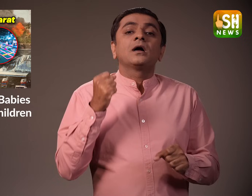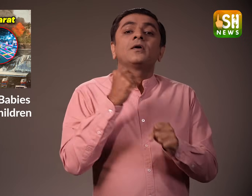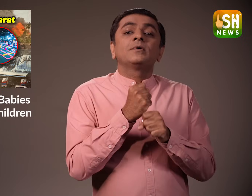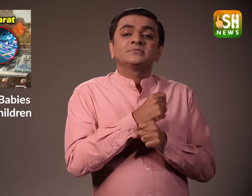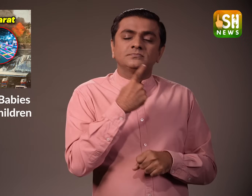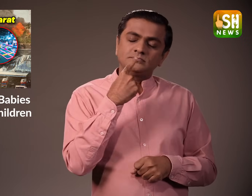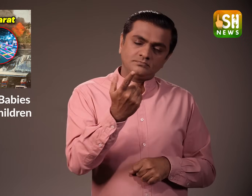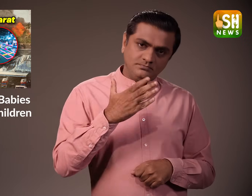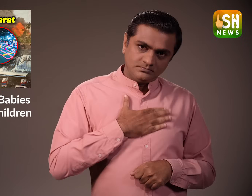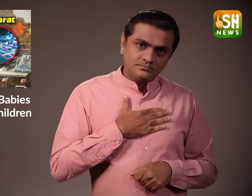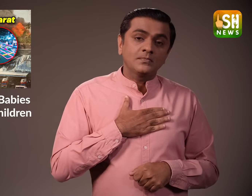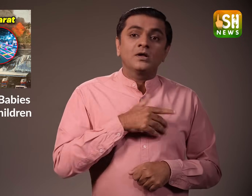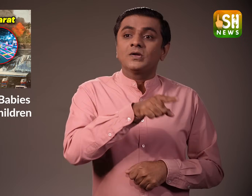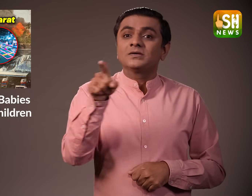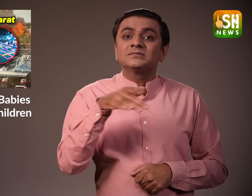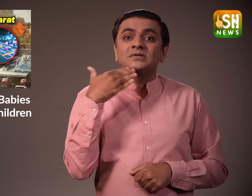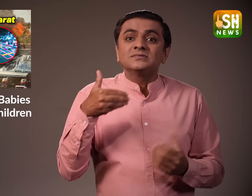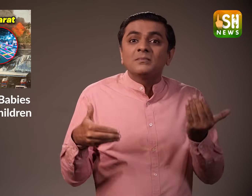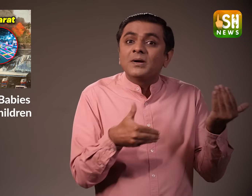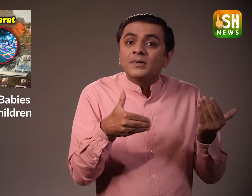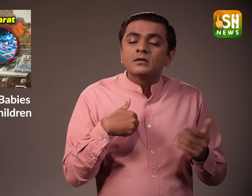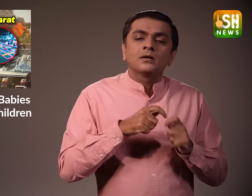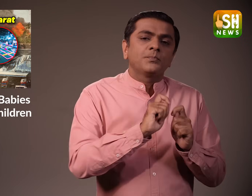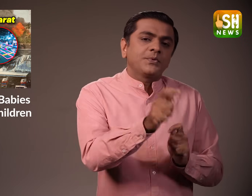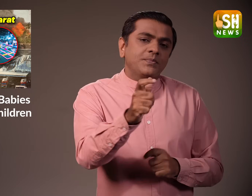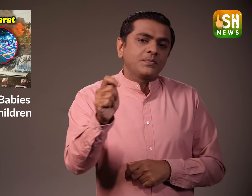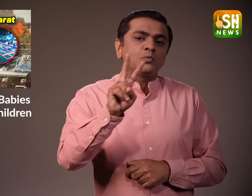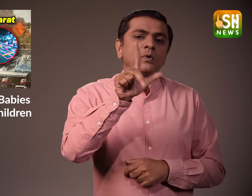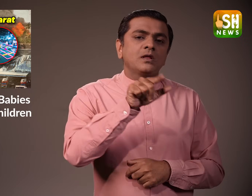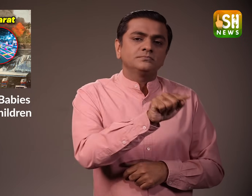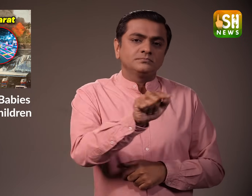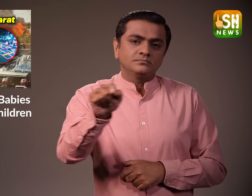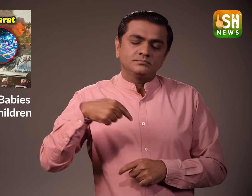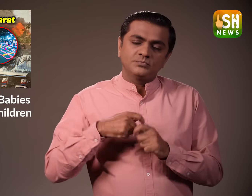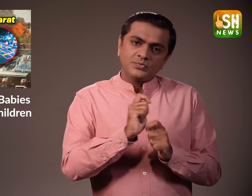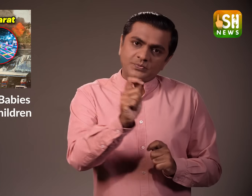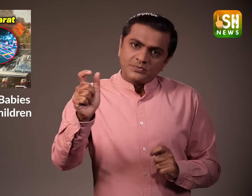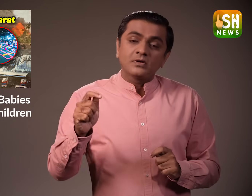The government has announced a compensation of ₹2 lakh for the next of kin of each deceased.